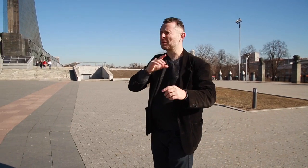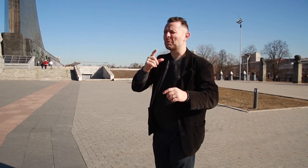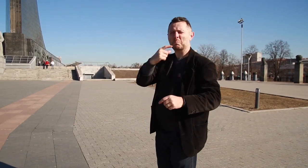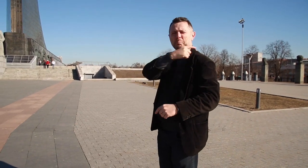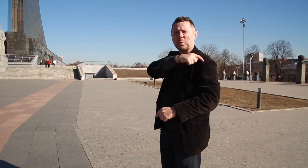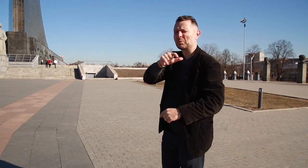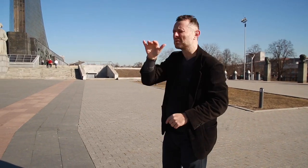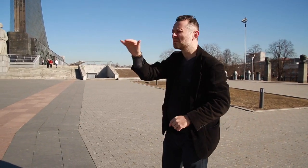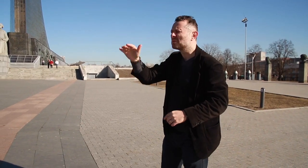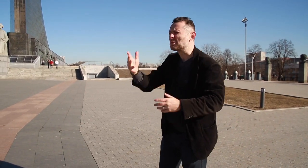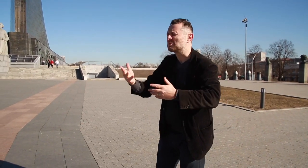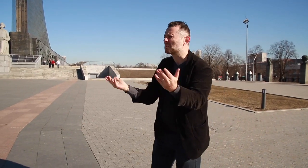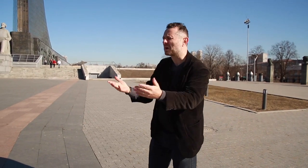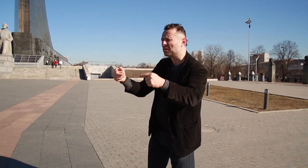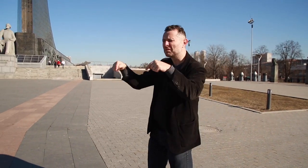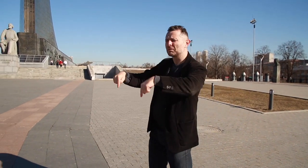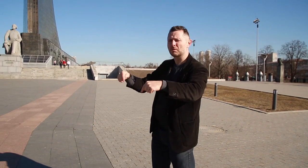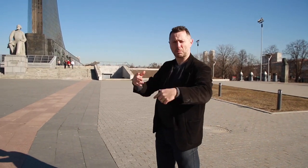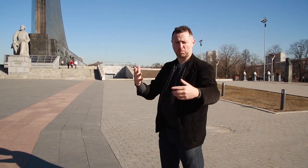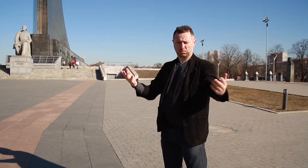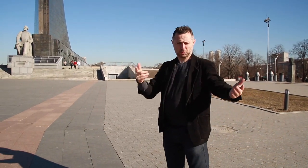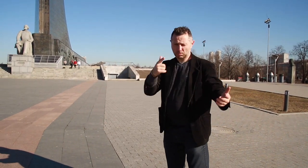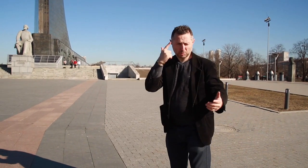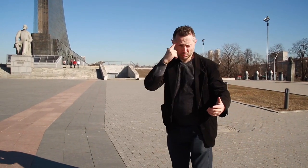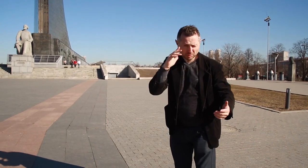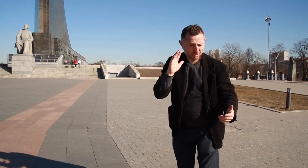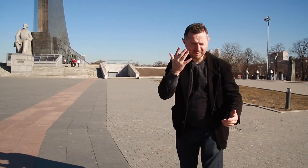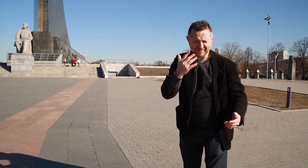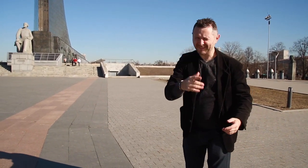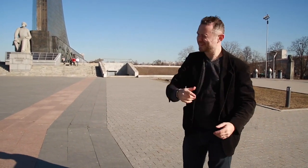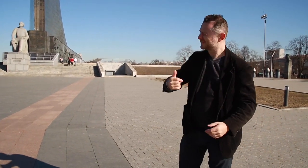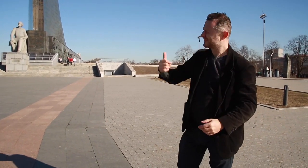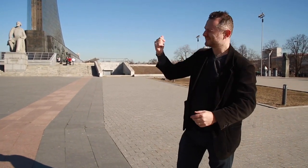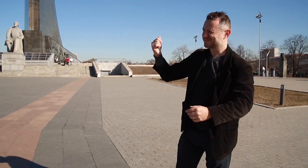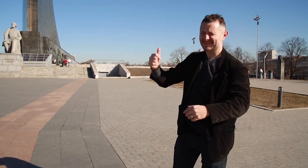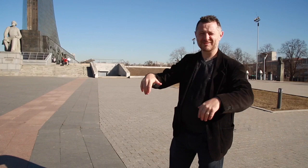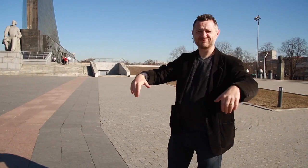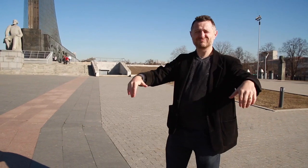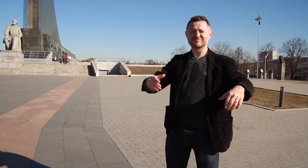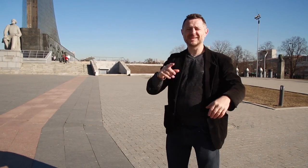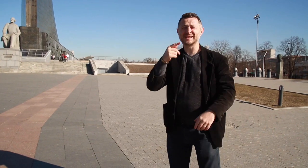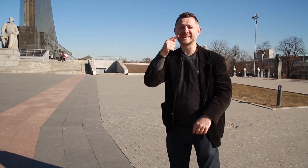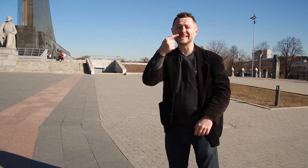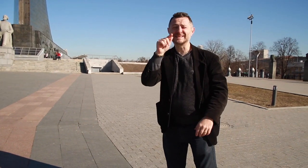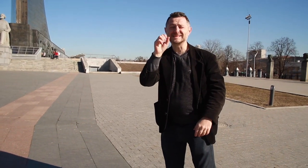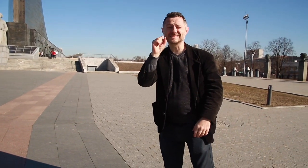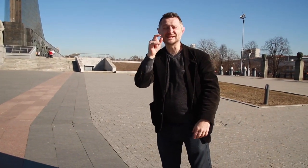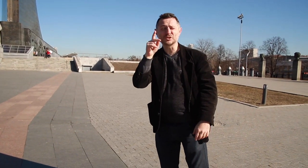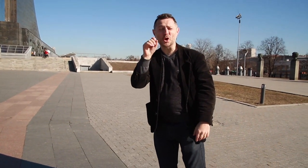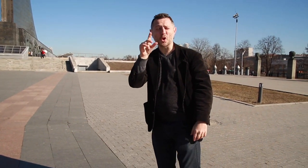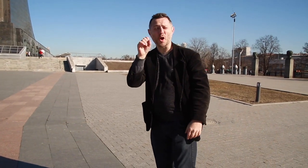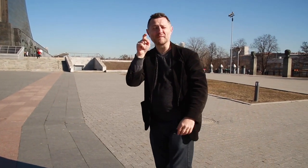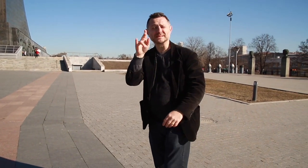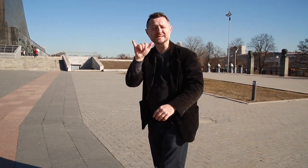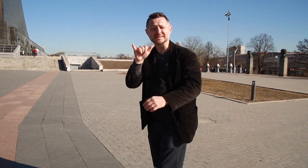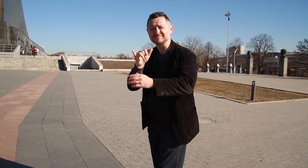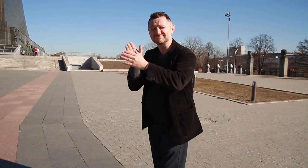Not only did the police not know this fact, most hearing people were not aware that Tsiolkovsky was Deaf. I’m proud to be able